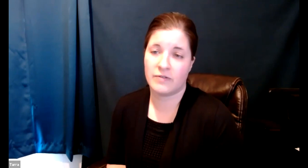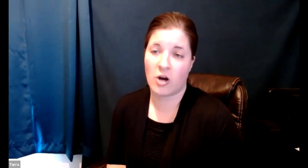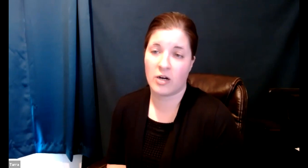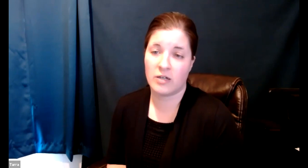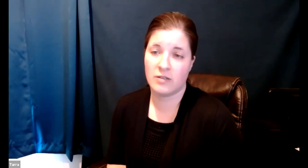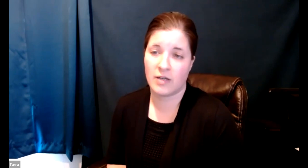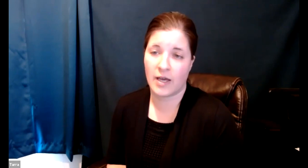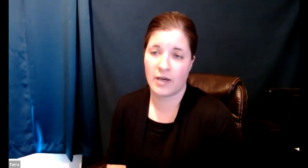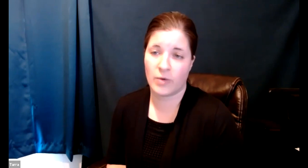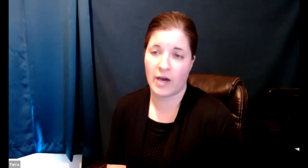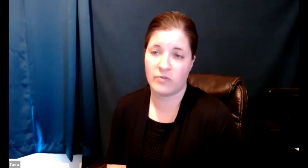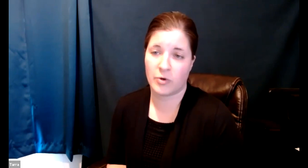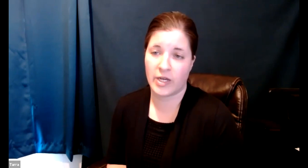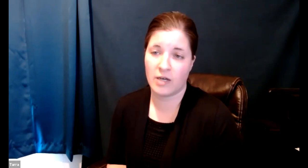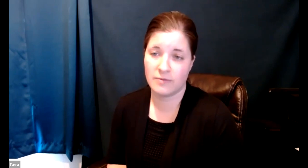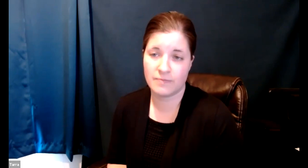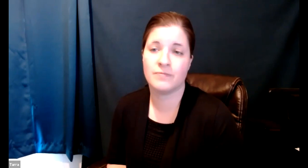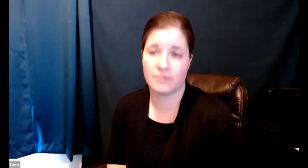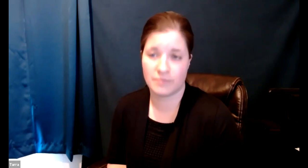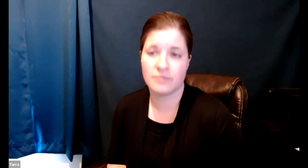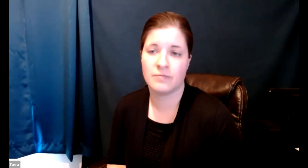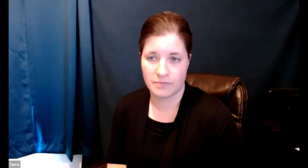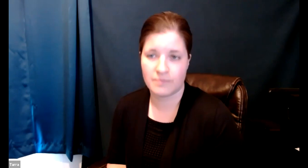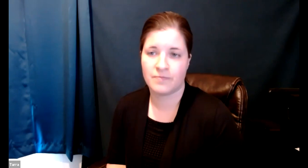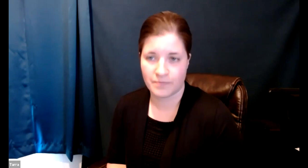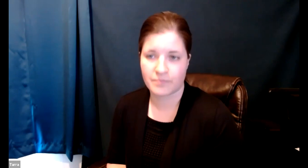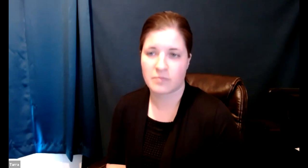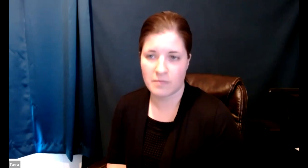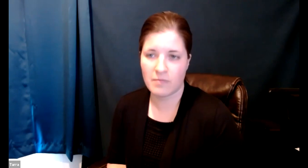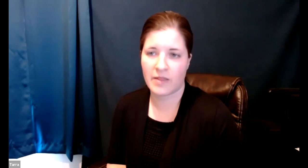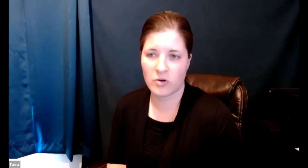a little bit and explain. We have two ASL interpreters here